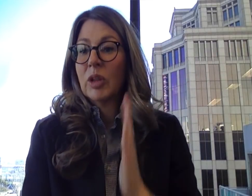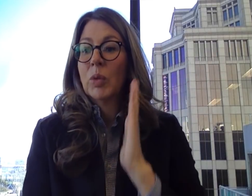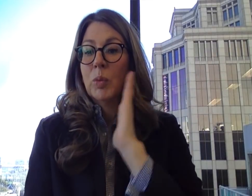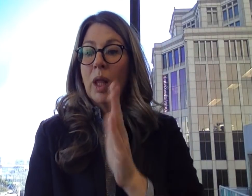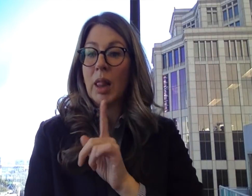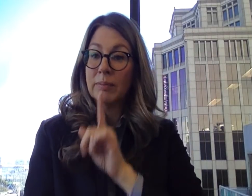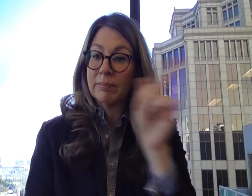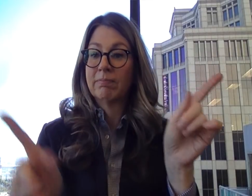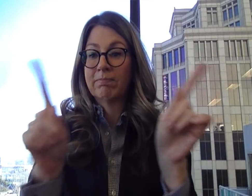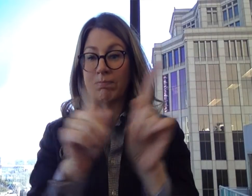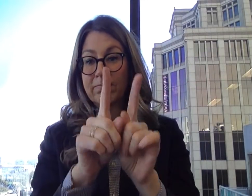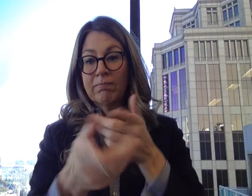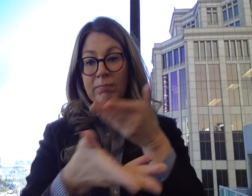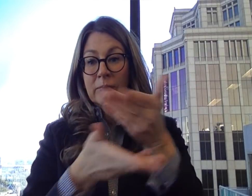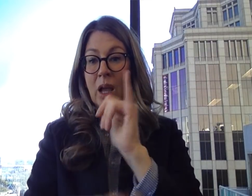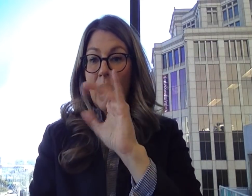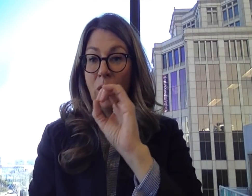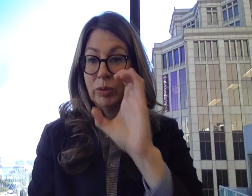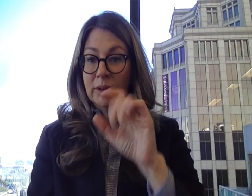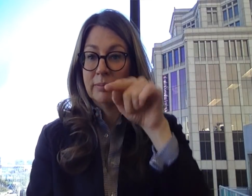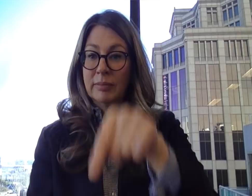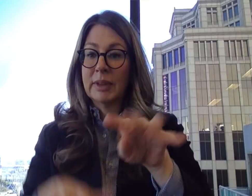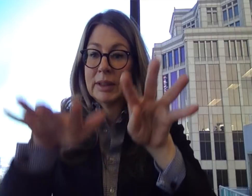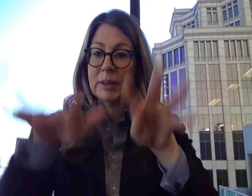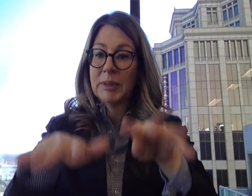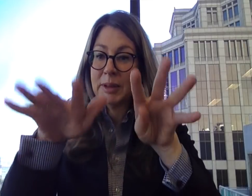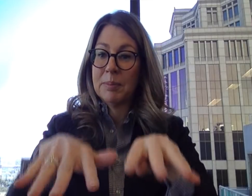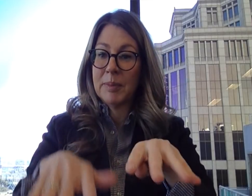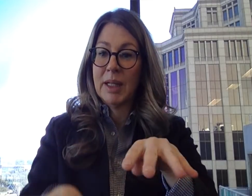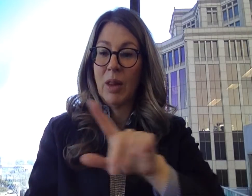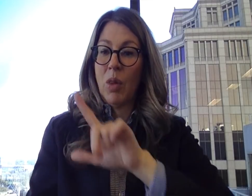them in September to review progress.